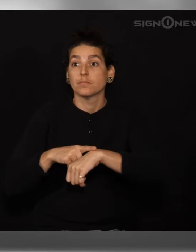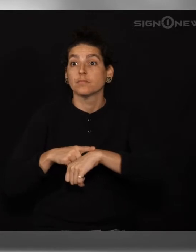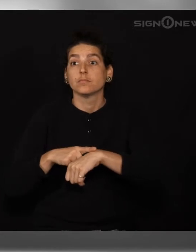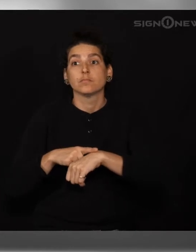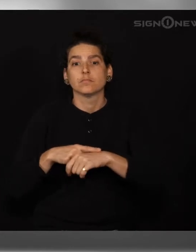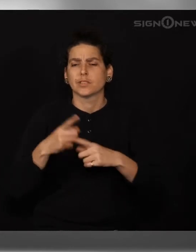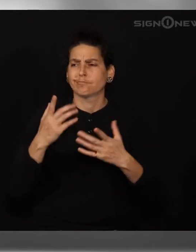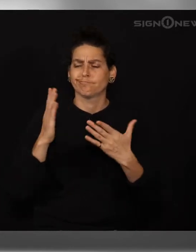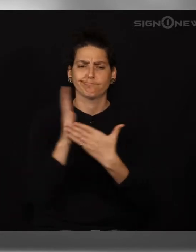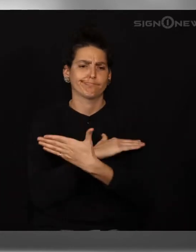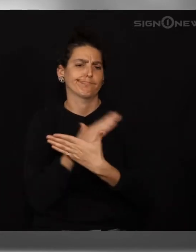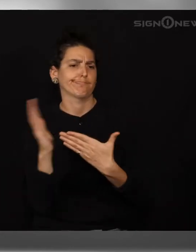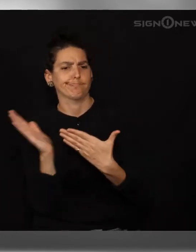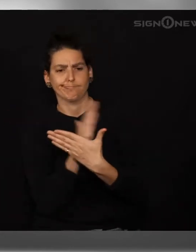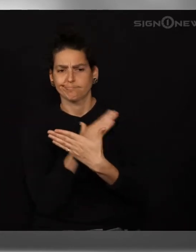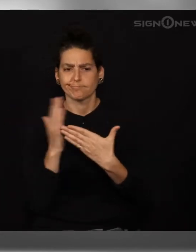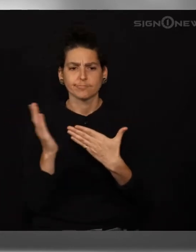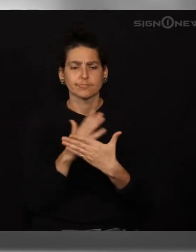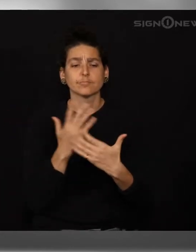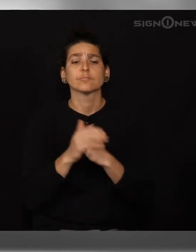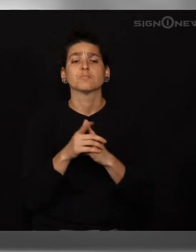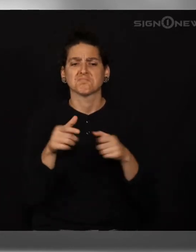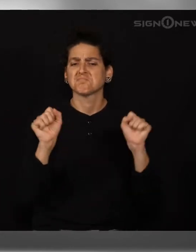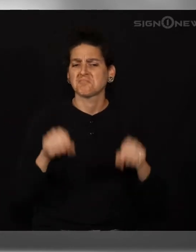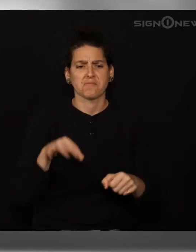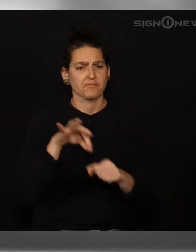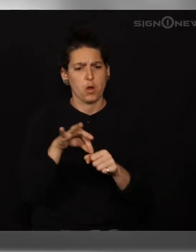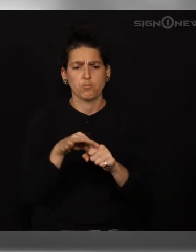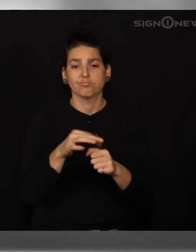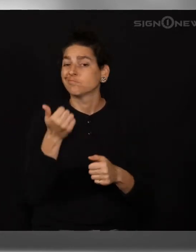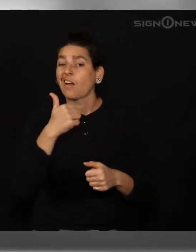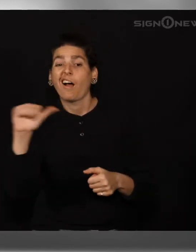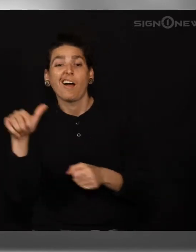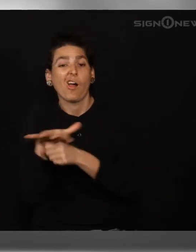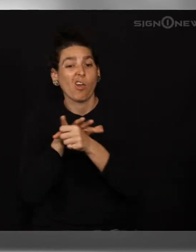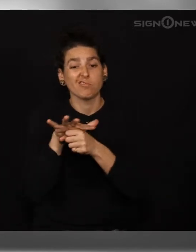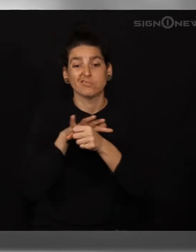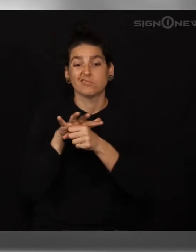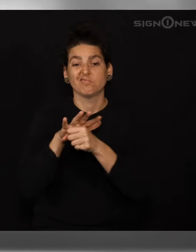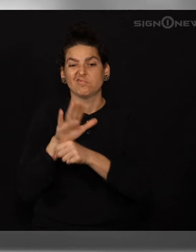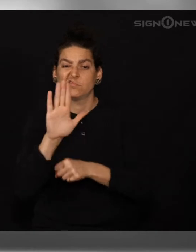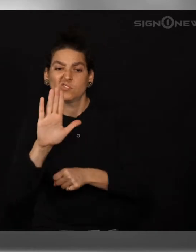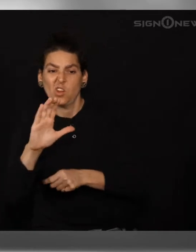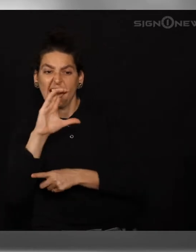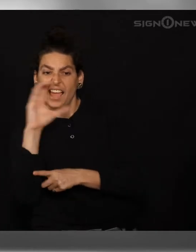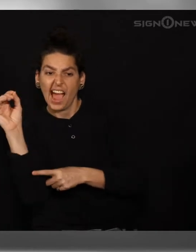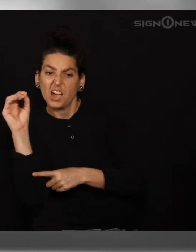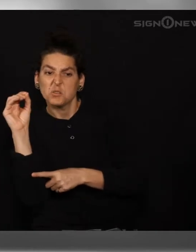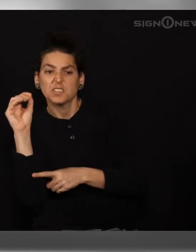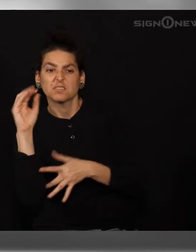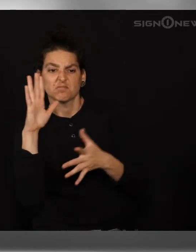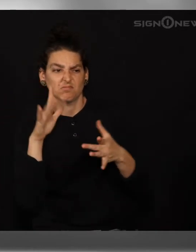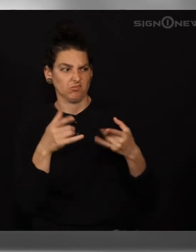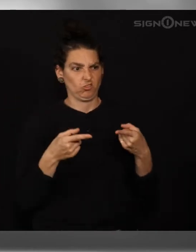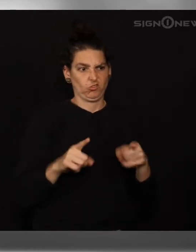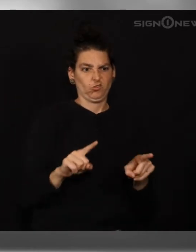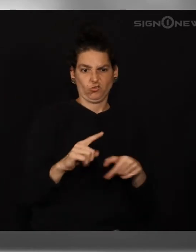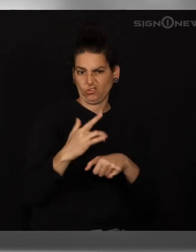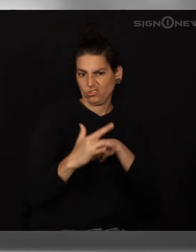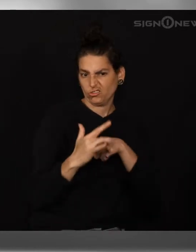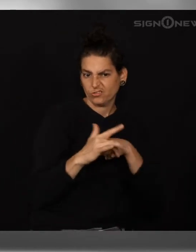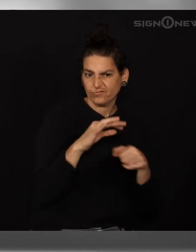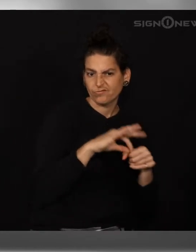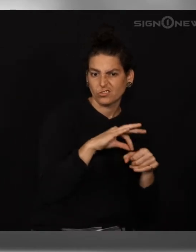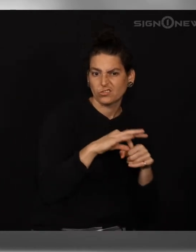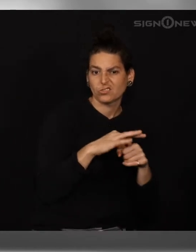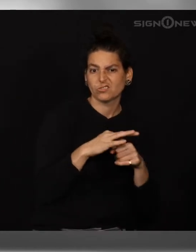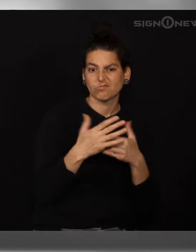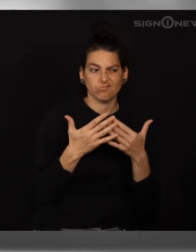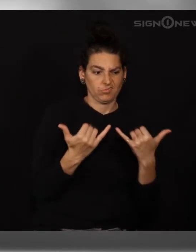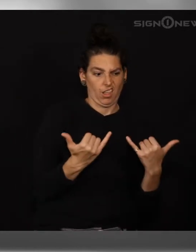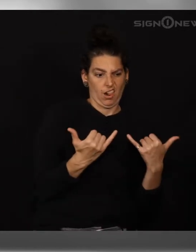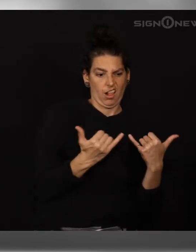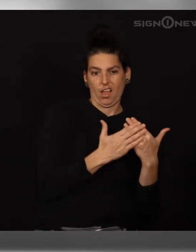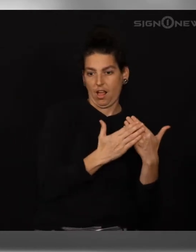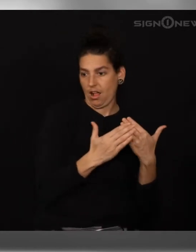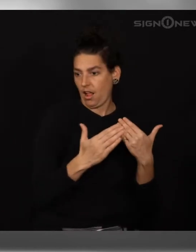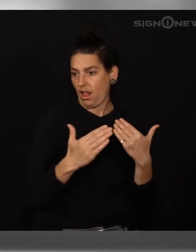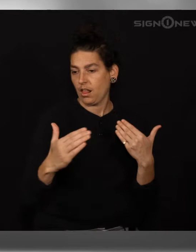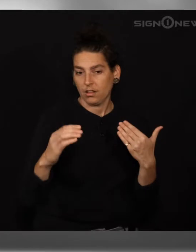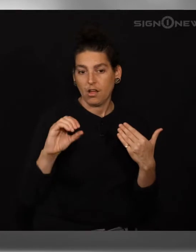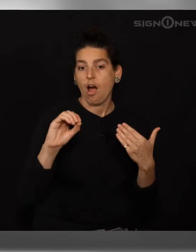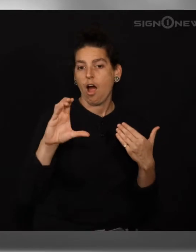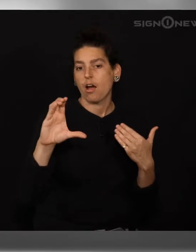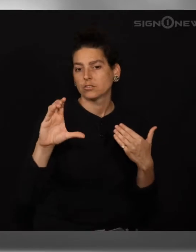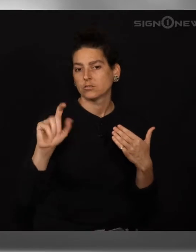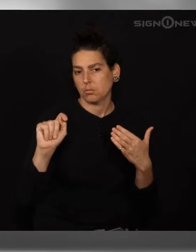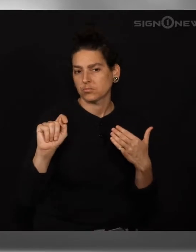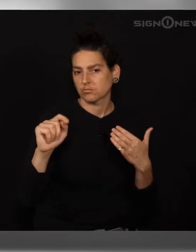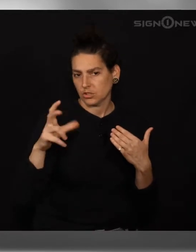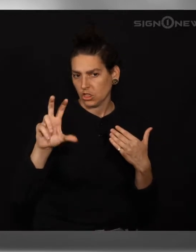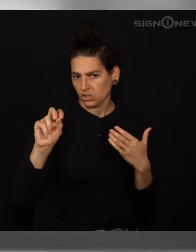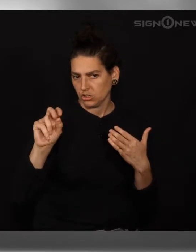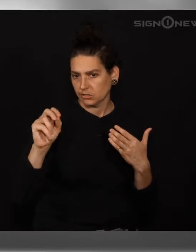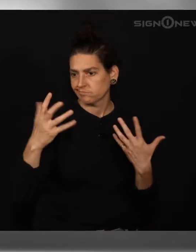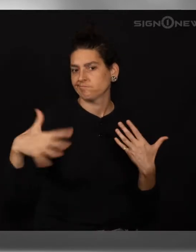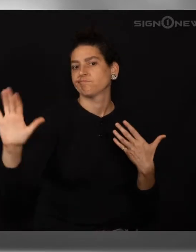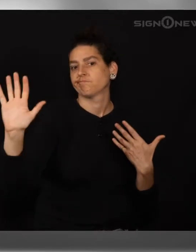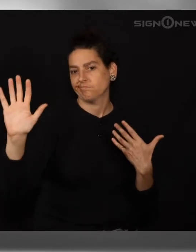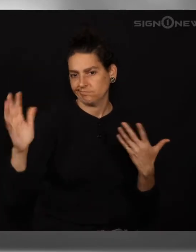You can vote at any location in her county during early voting from now until October 30th